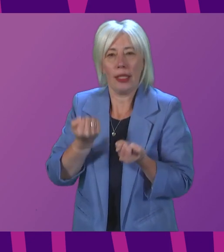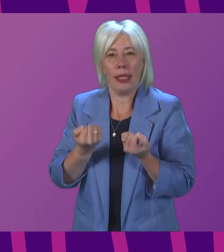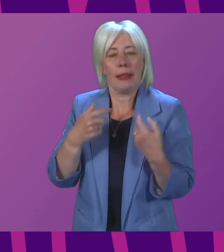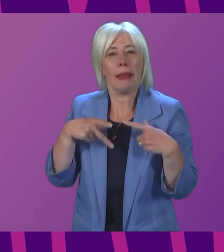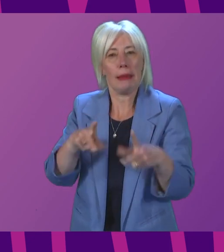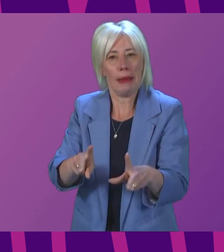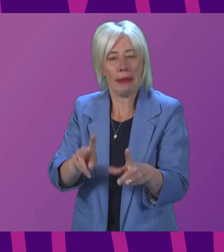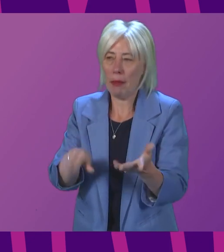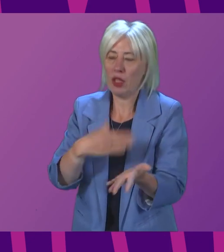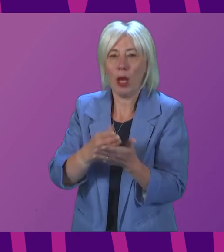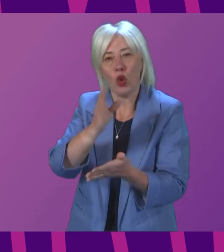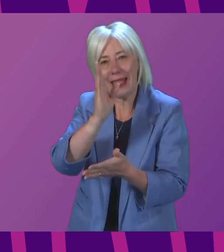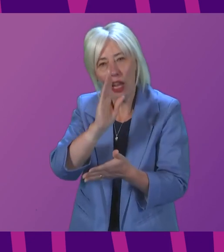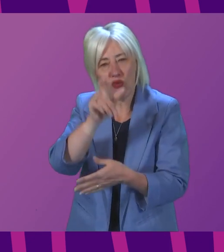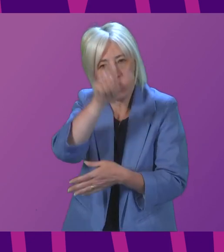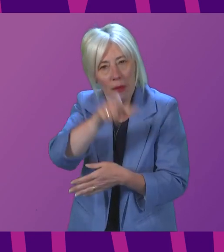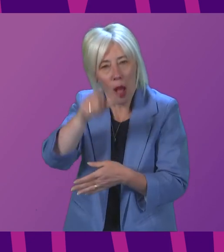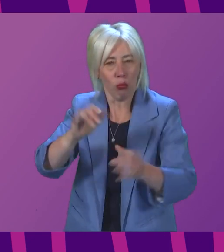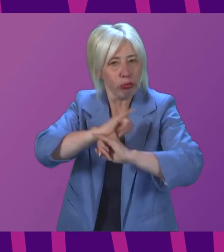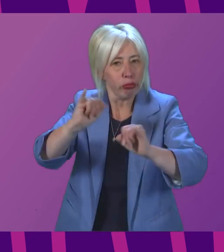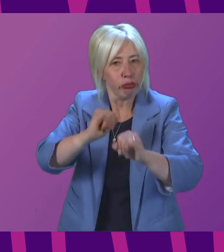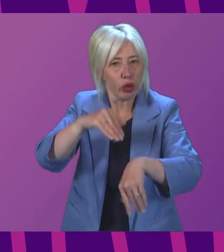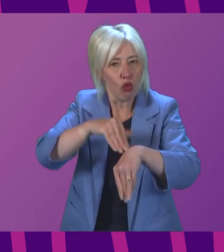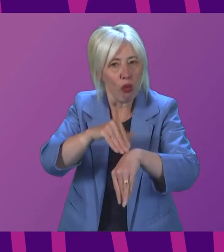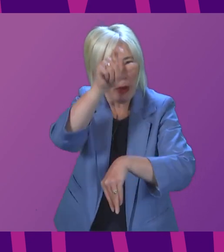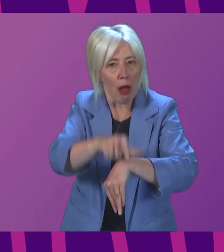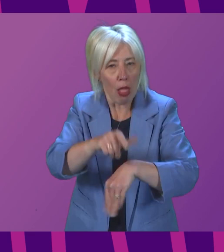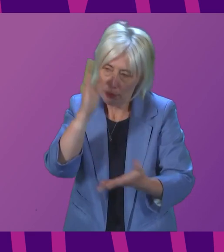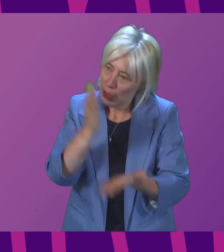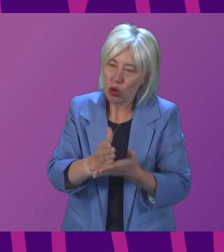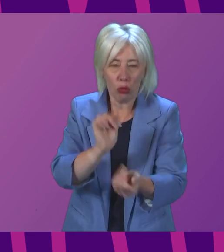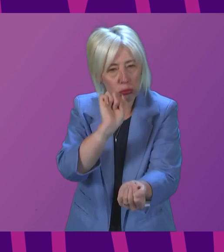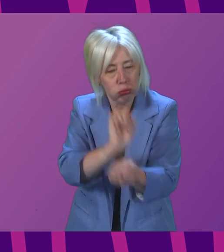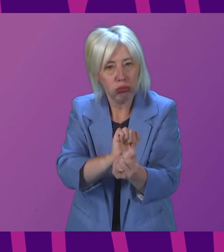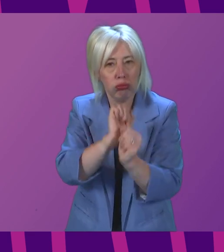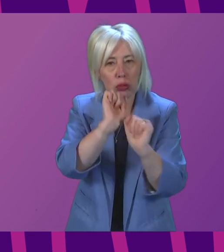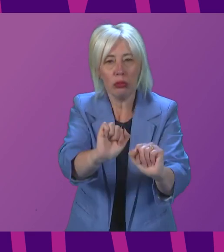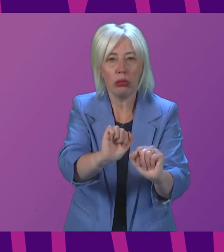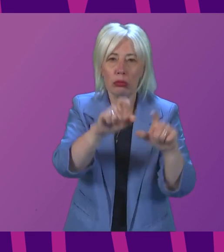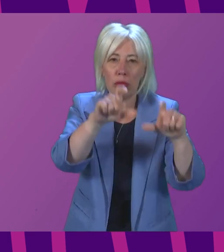that the most dangerous serious criminals serve sentences in prison, while we also support